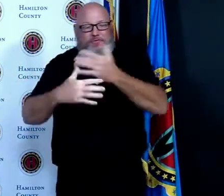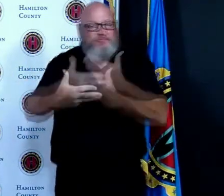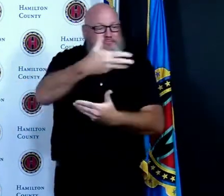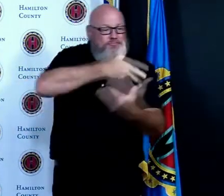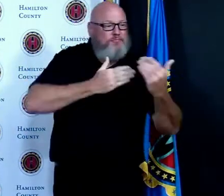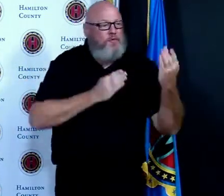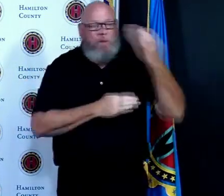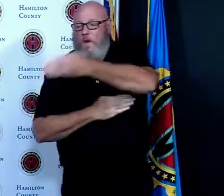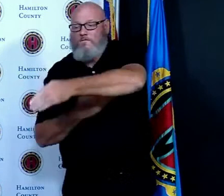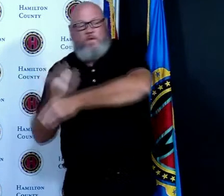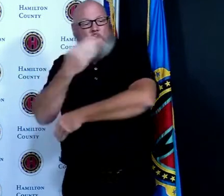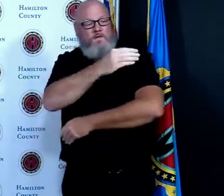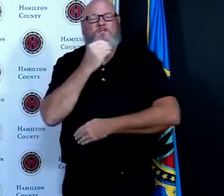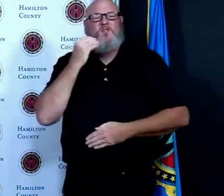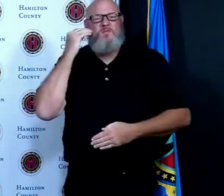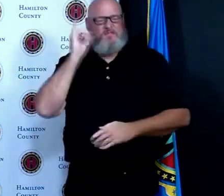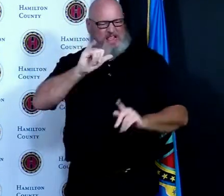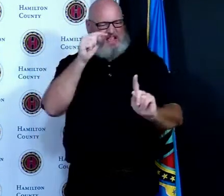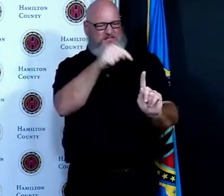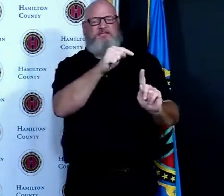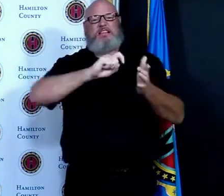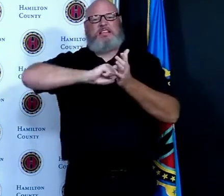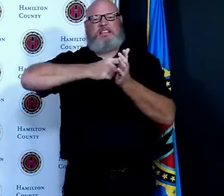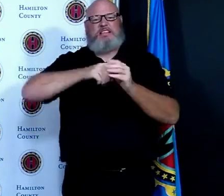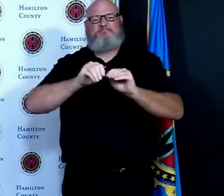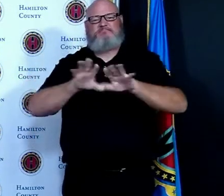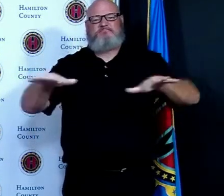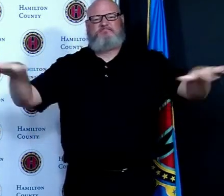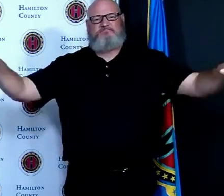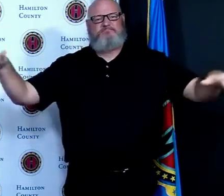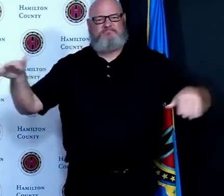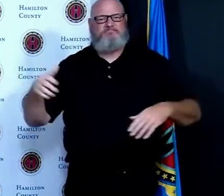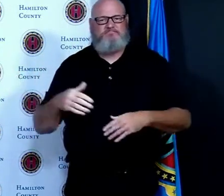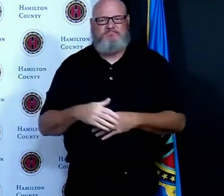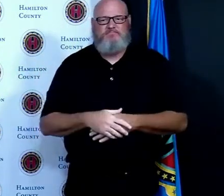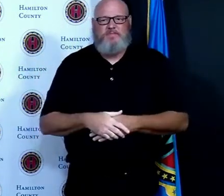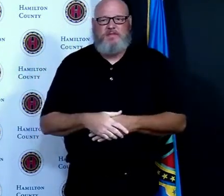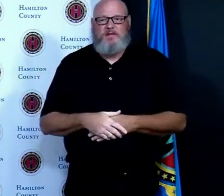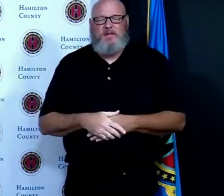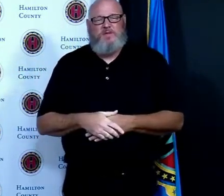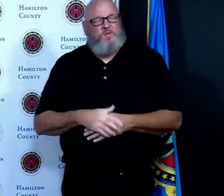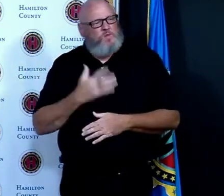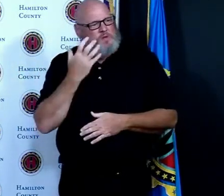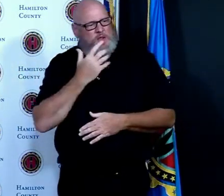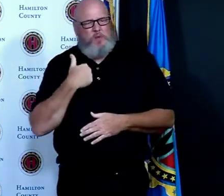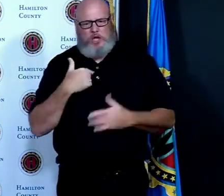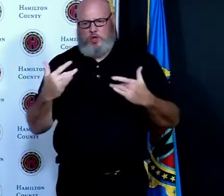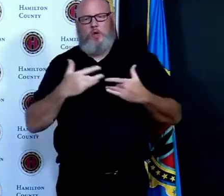most at risk of complications and death and if gatherings are happening small gatherings